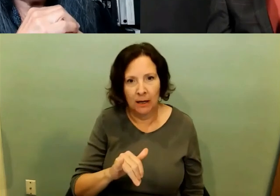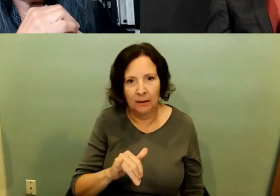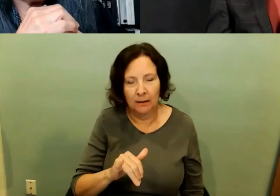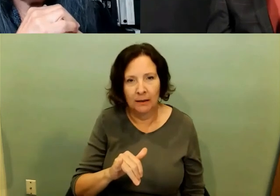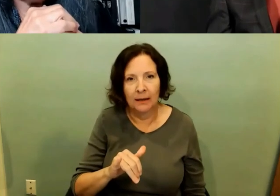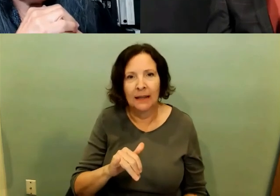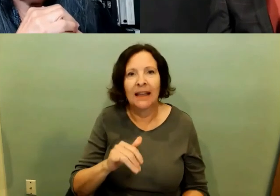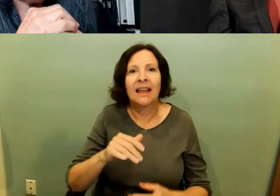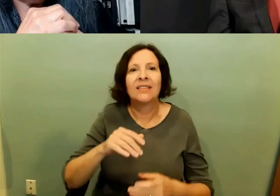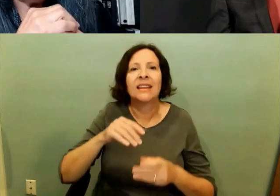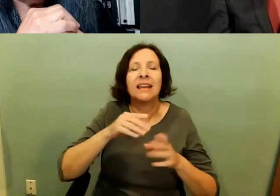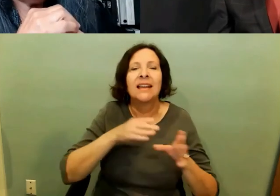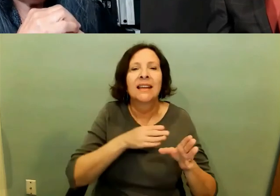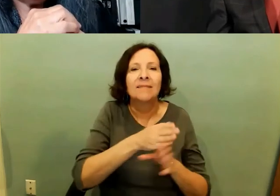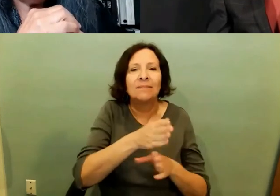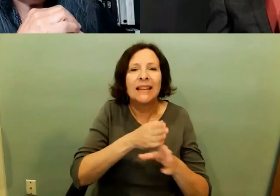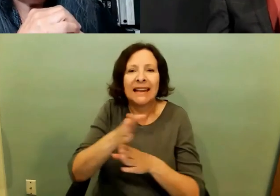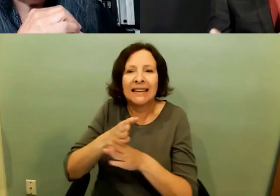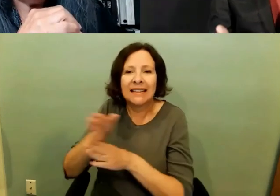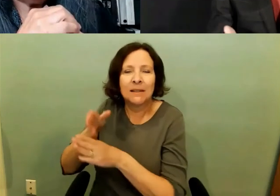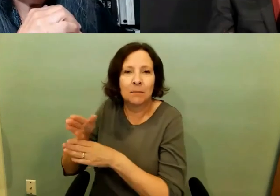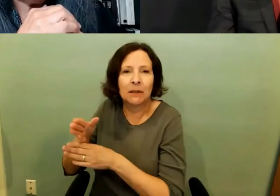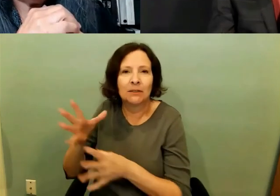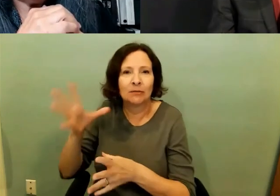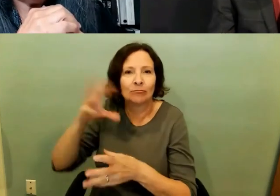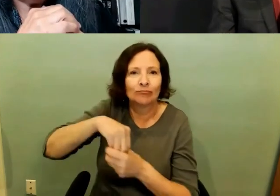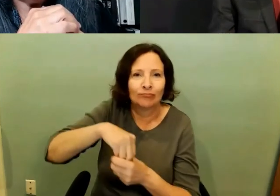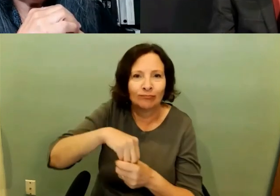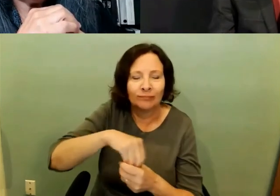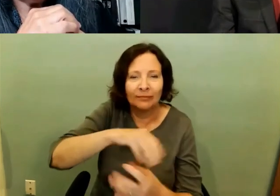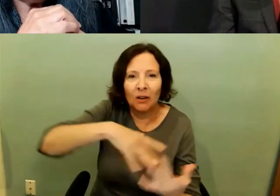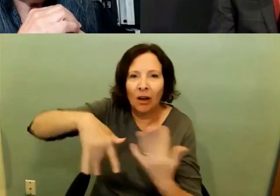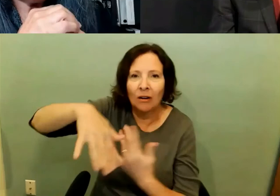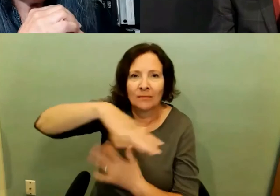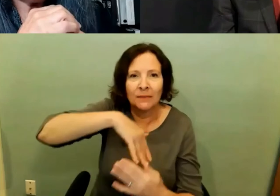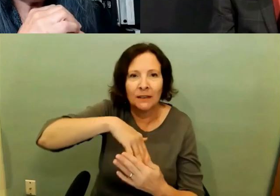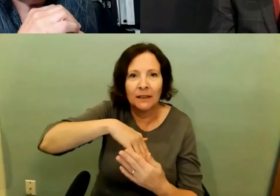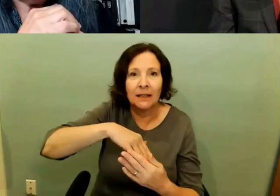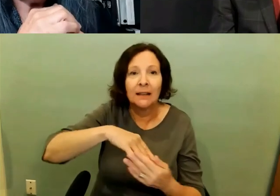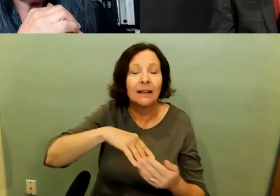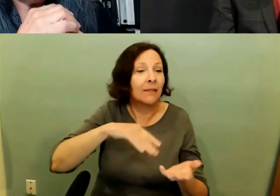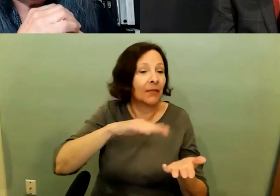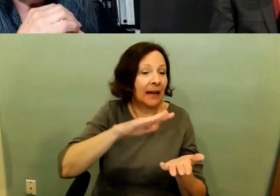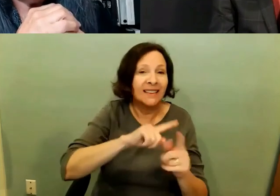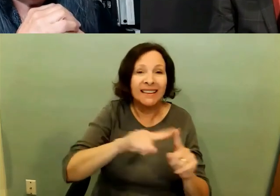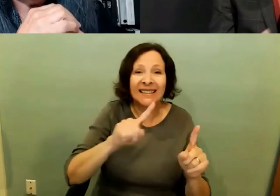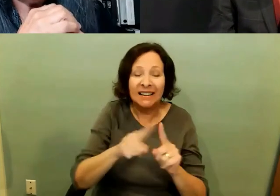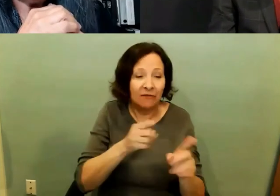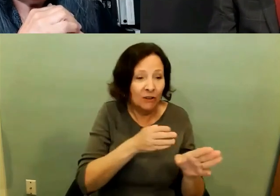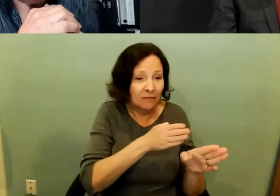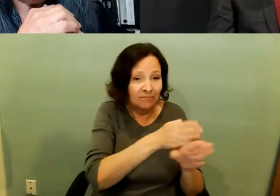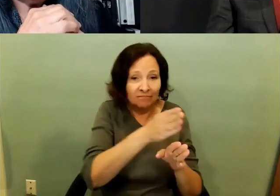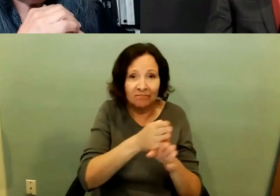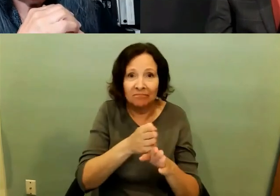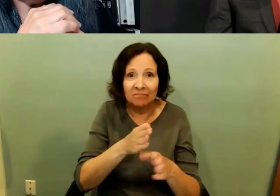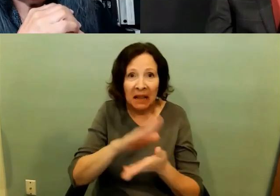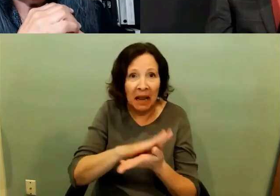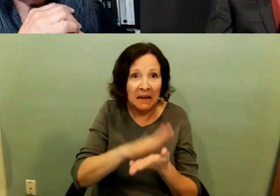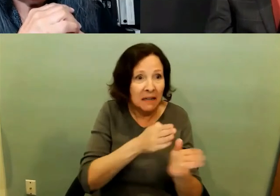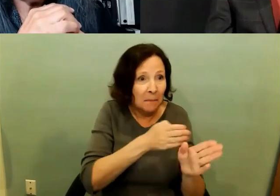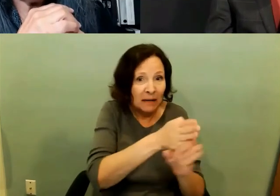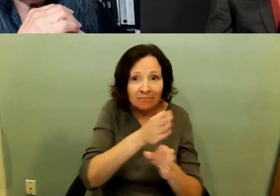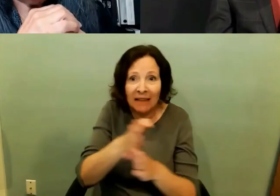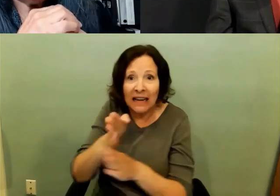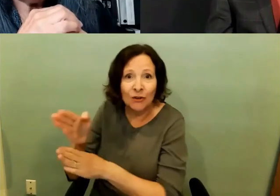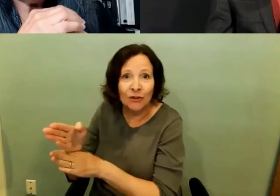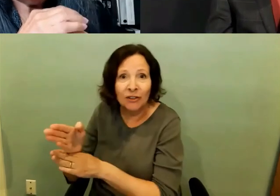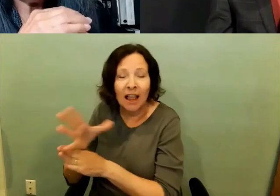of your work. Your work does not only draw from other fields but across different disciplines